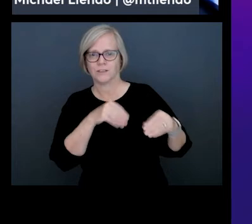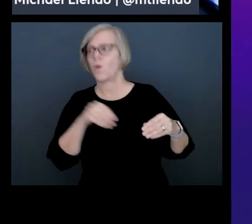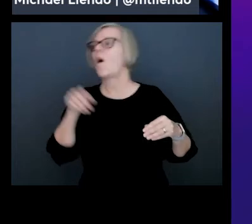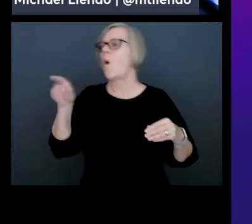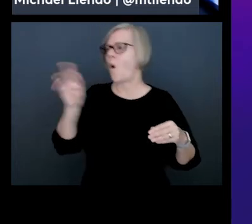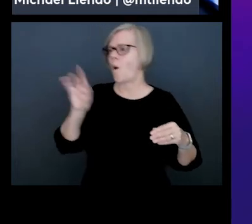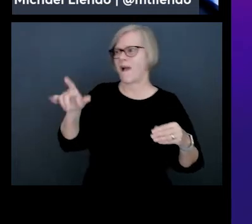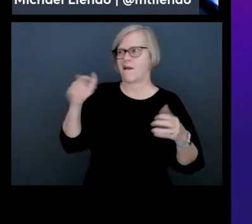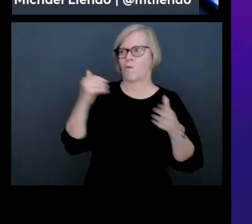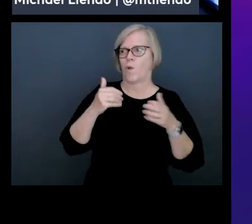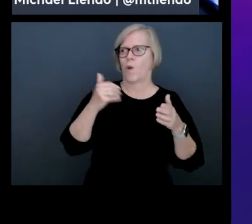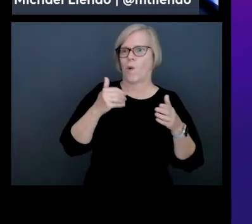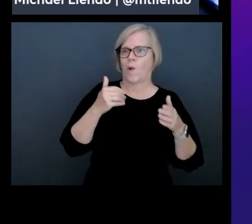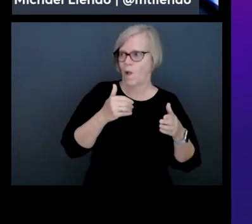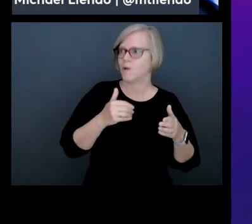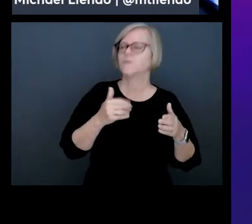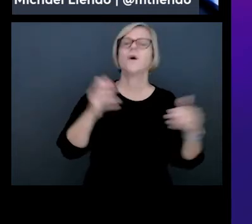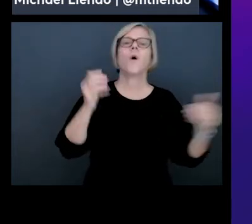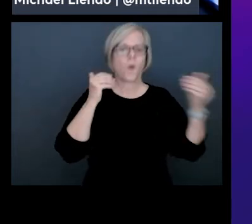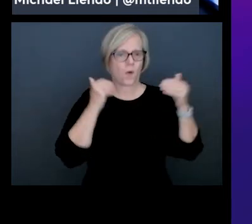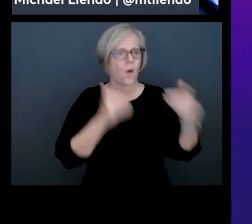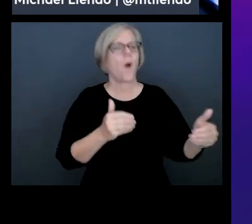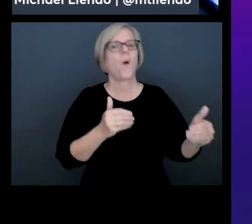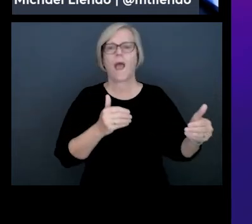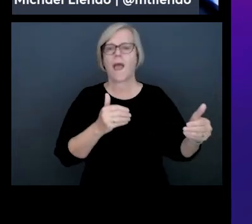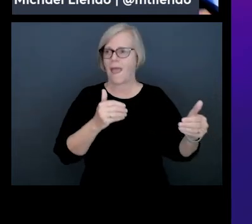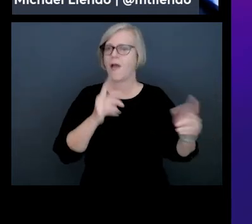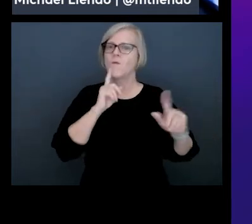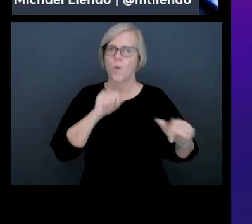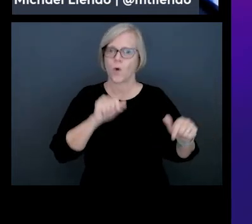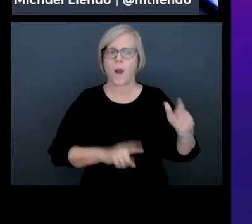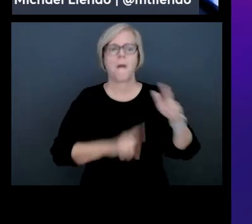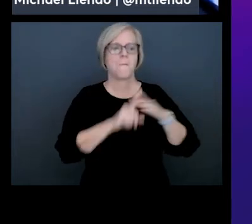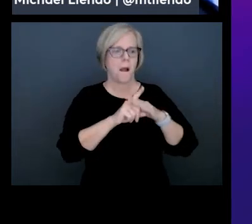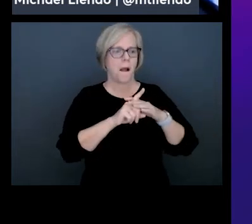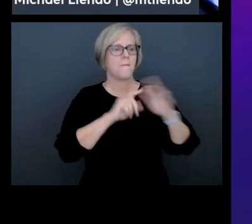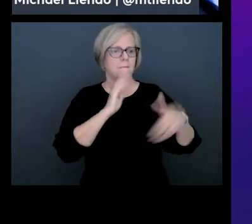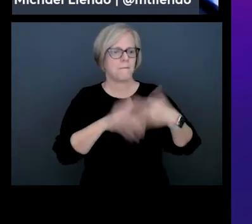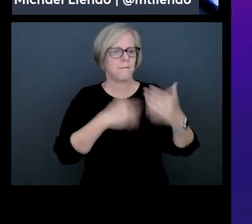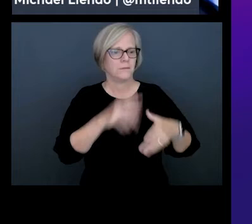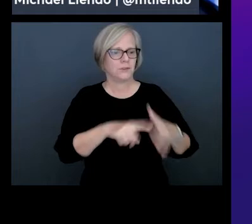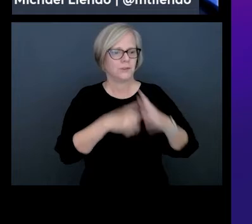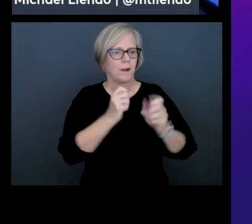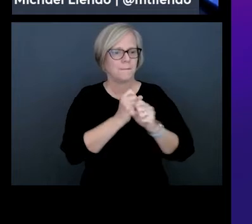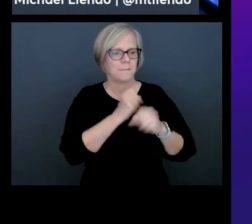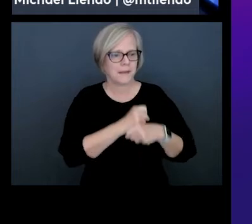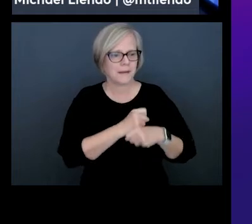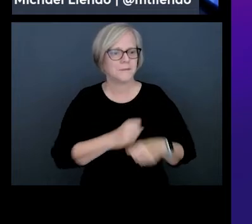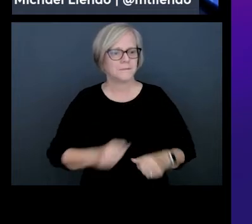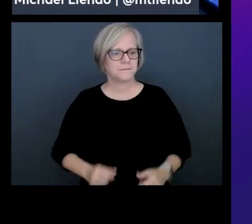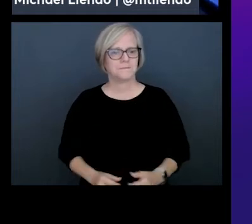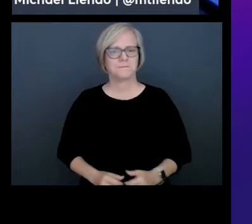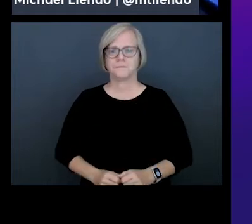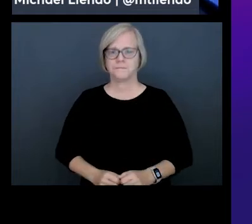Go ahead and have their order pop up on this screen. And that's what we're gonna demo today. Got it.